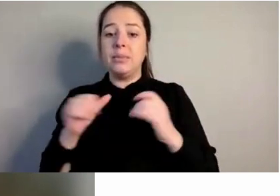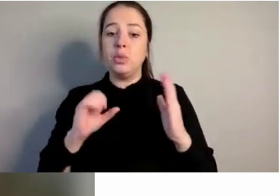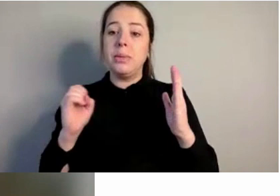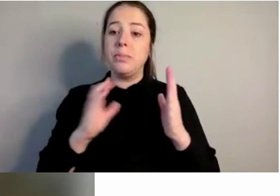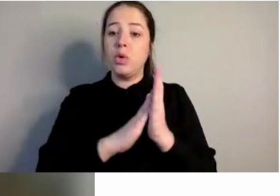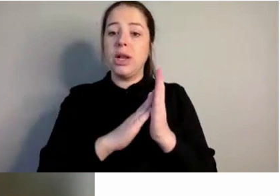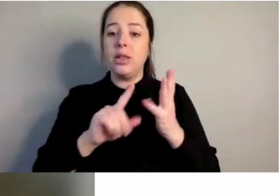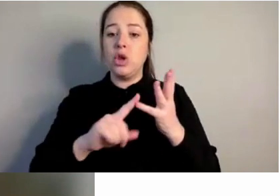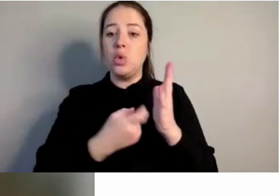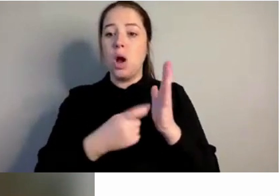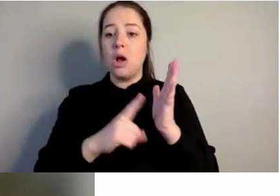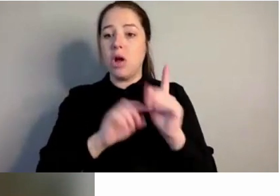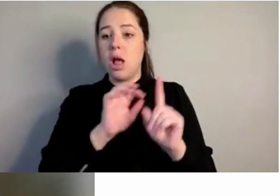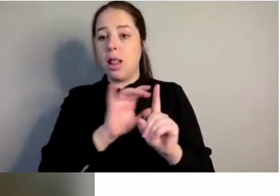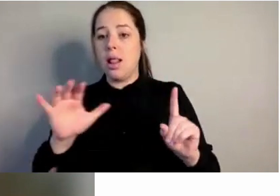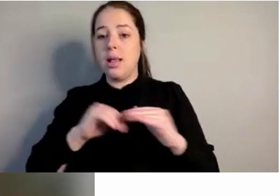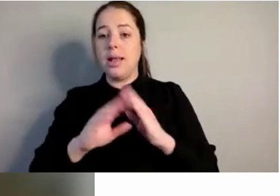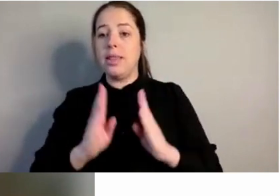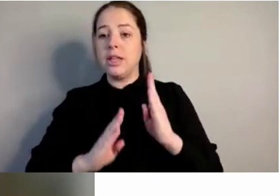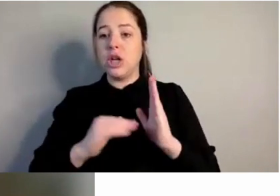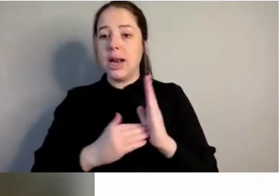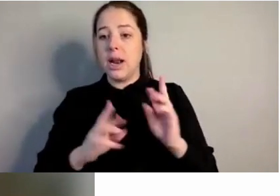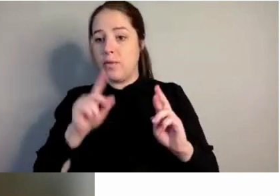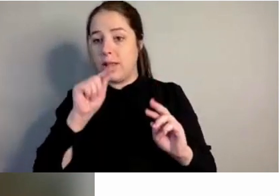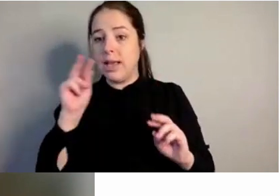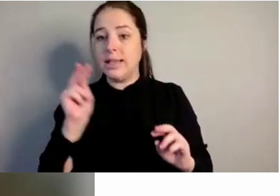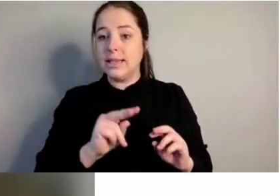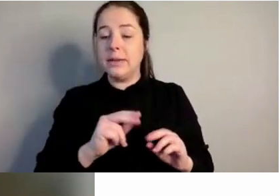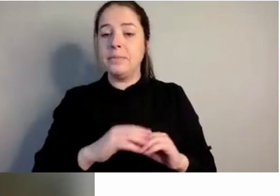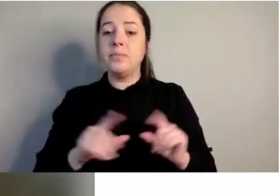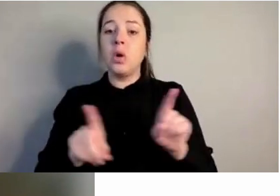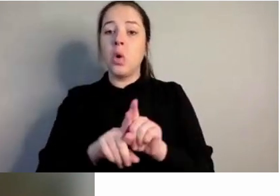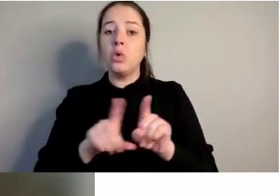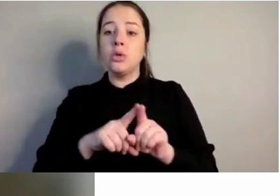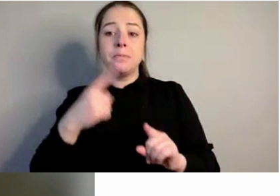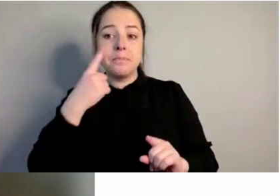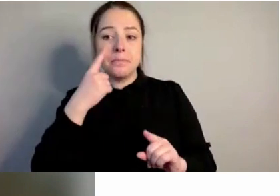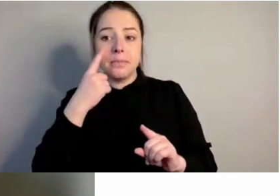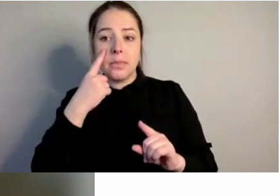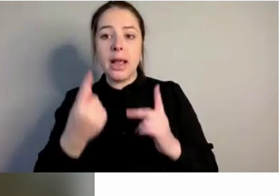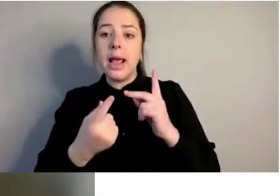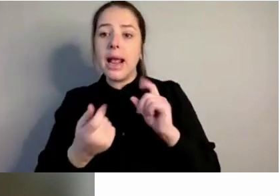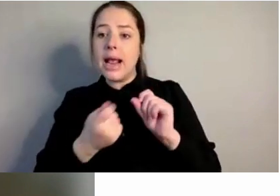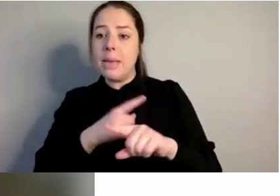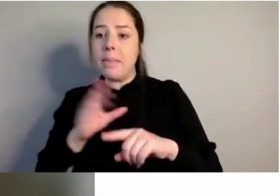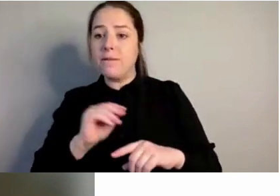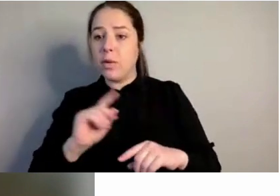So hopefully that's there for you. Also keep an eye out for follow up email from today's session. That will have information